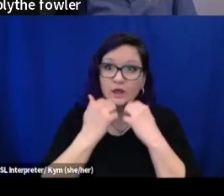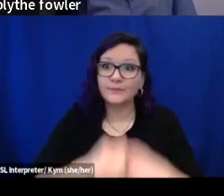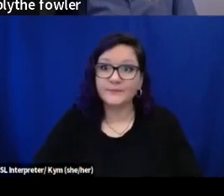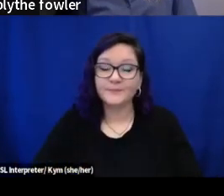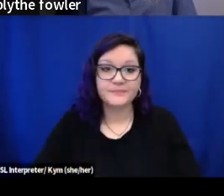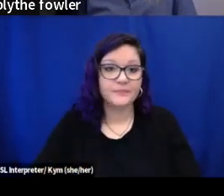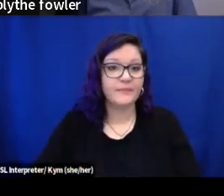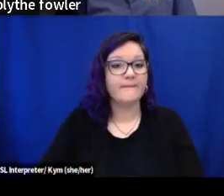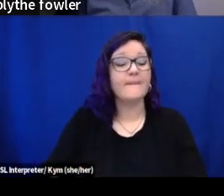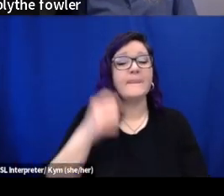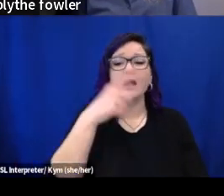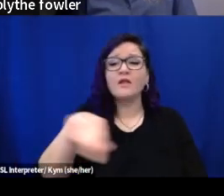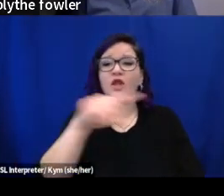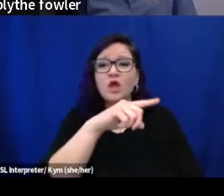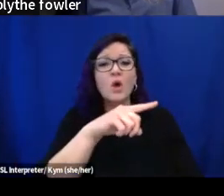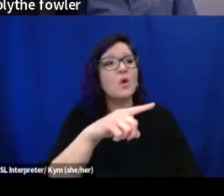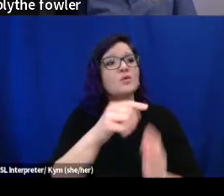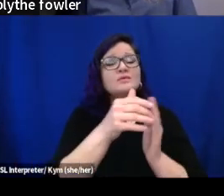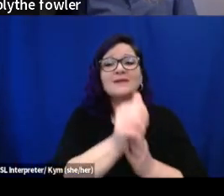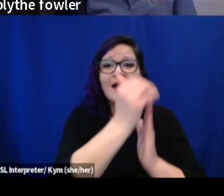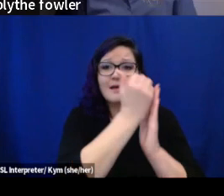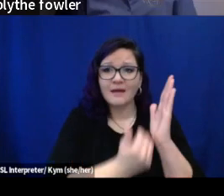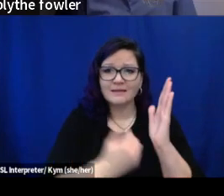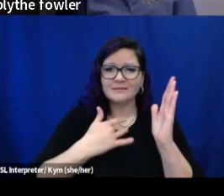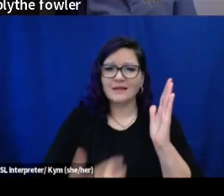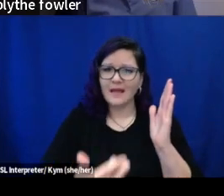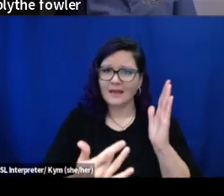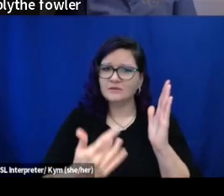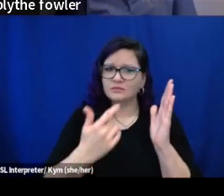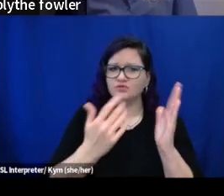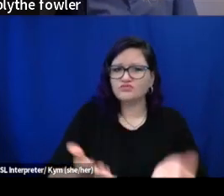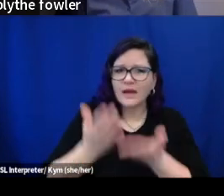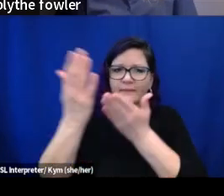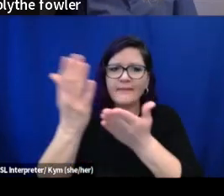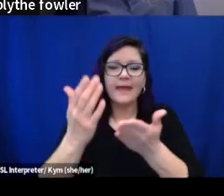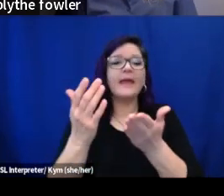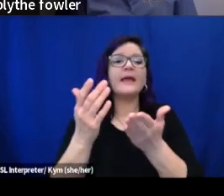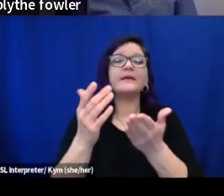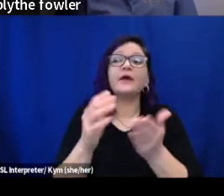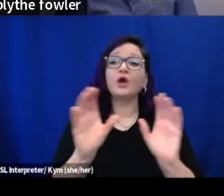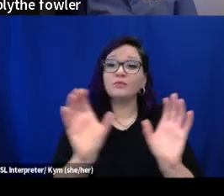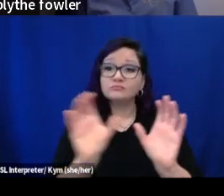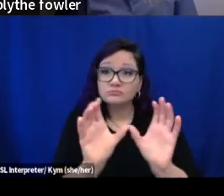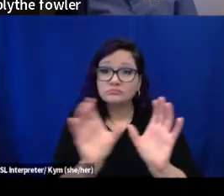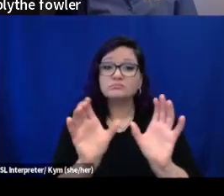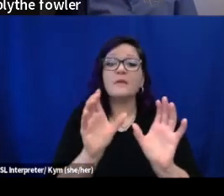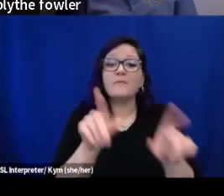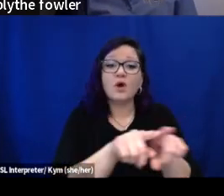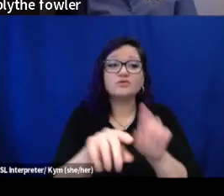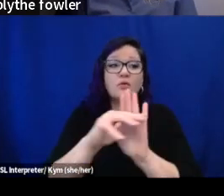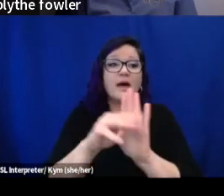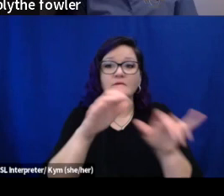The Guidelines offer recommended credentialing, and they model a standard for faith-based